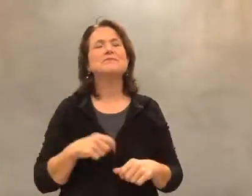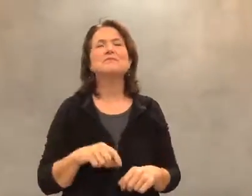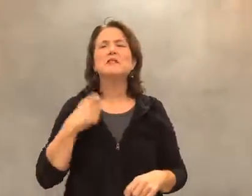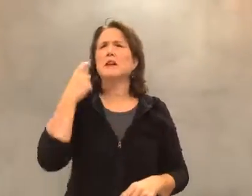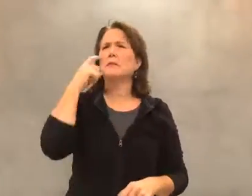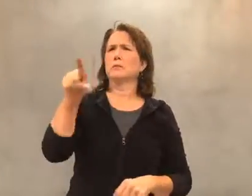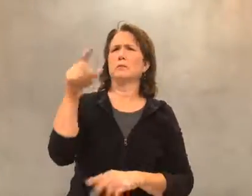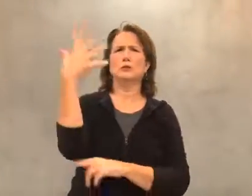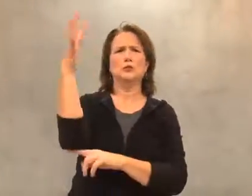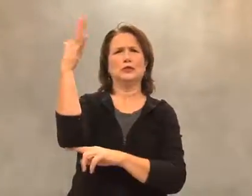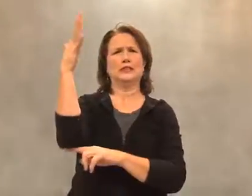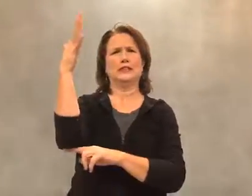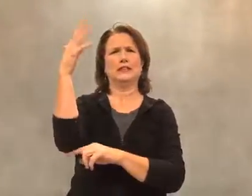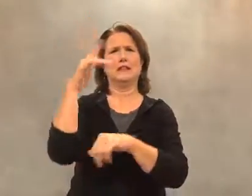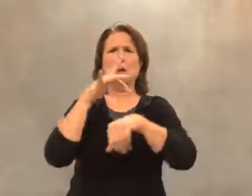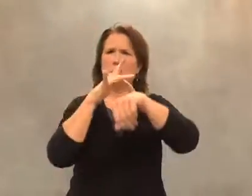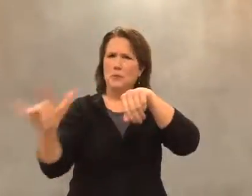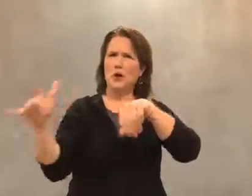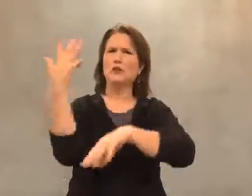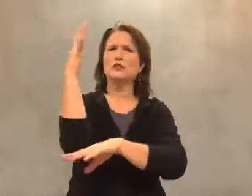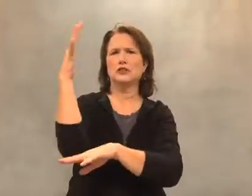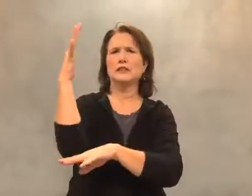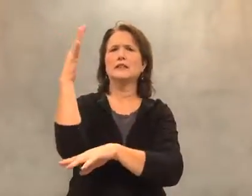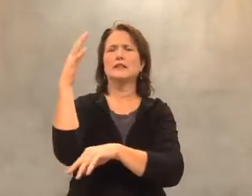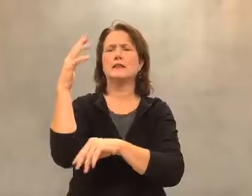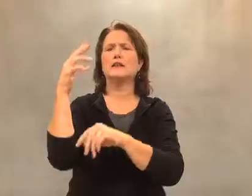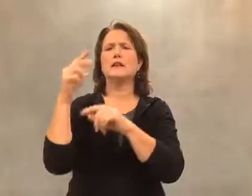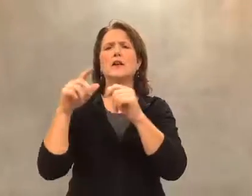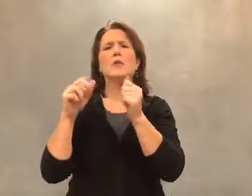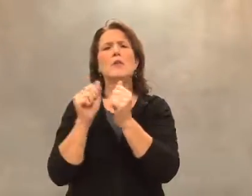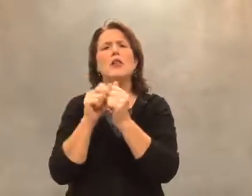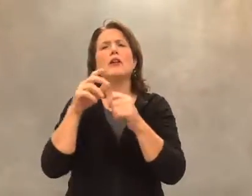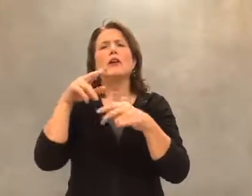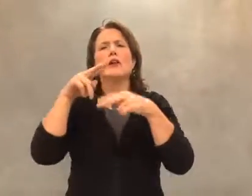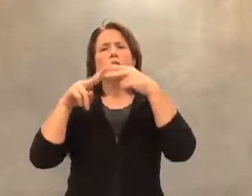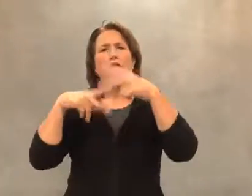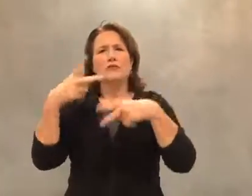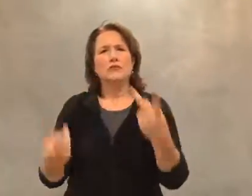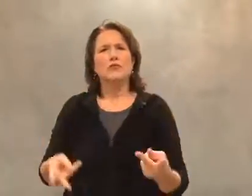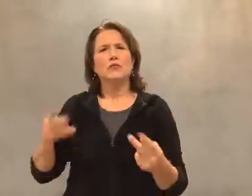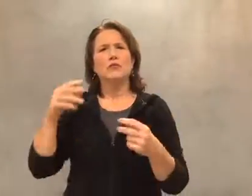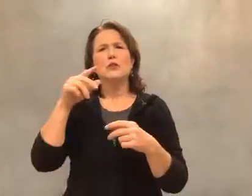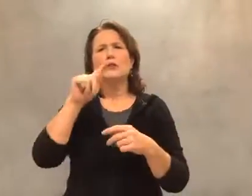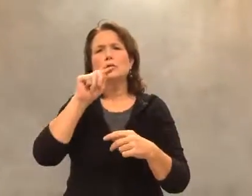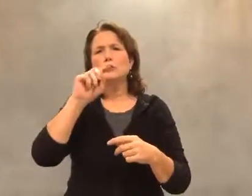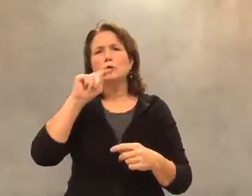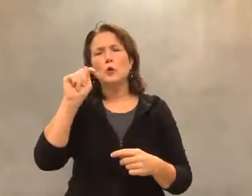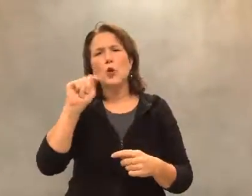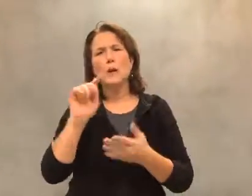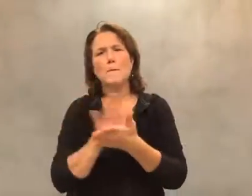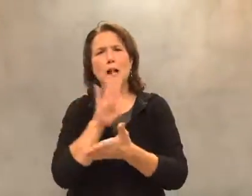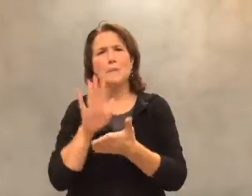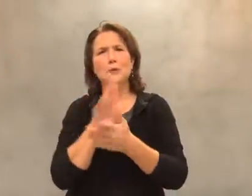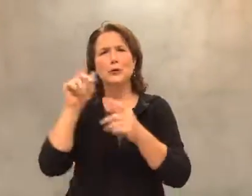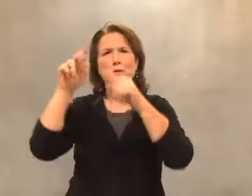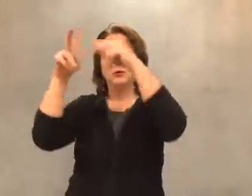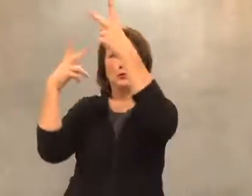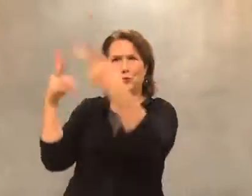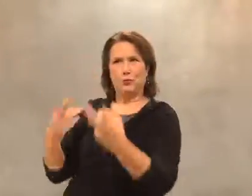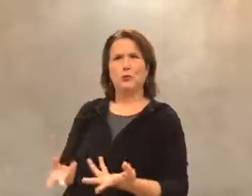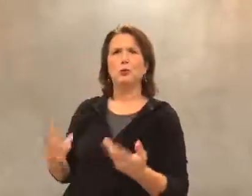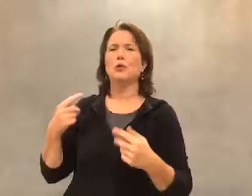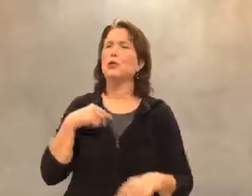I saw a bare tree with toilet paper hanging from it.